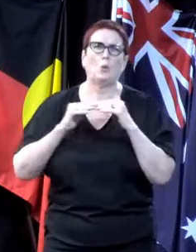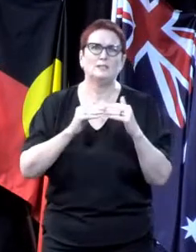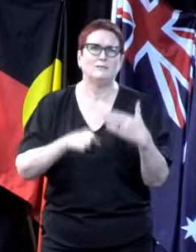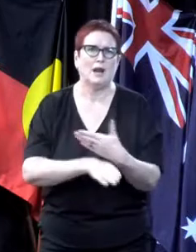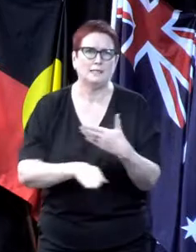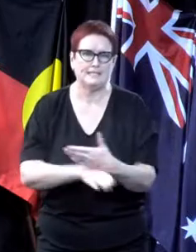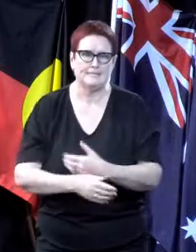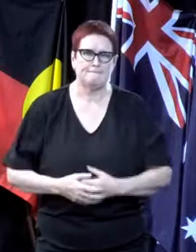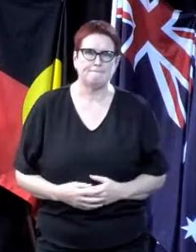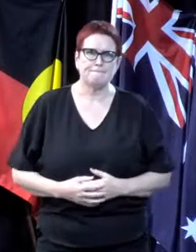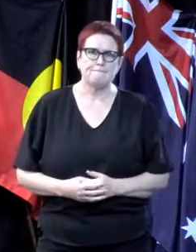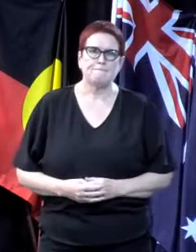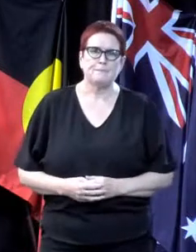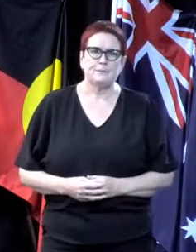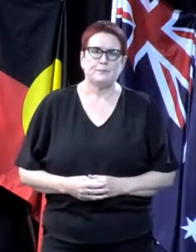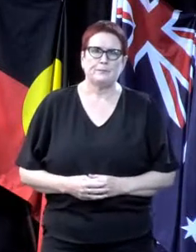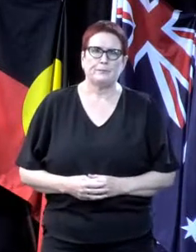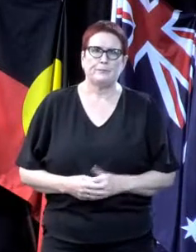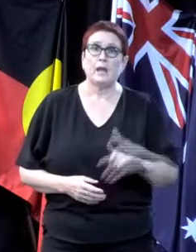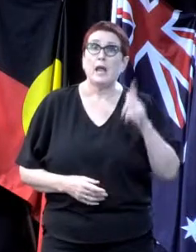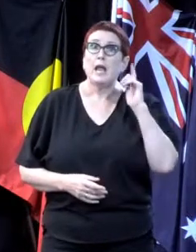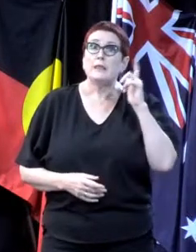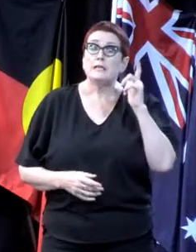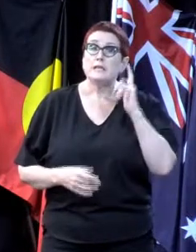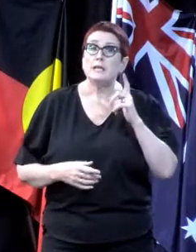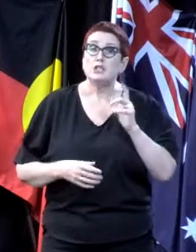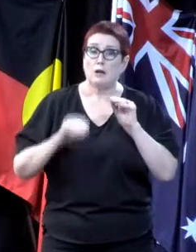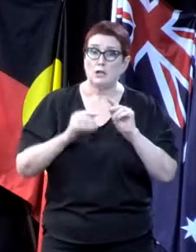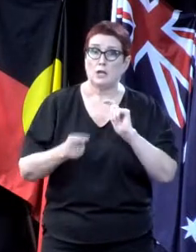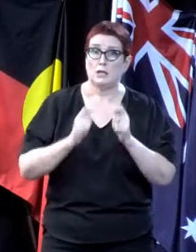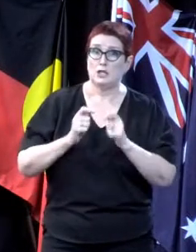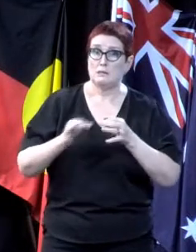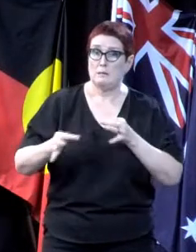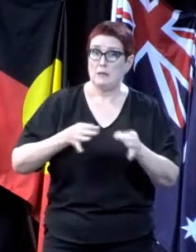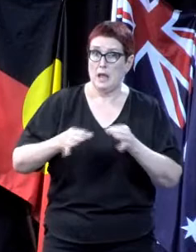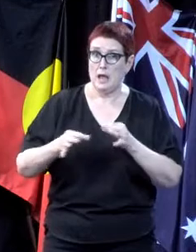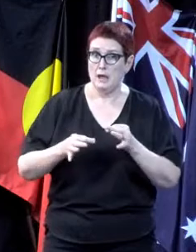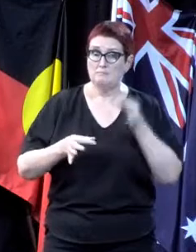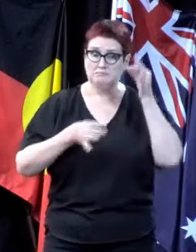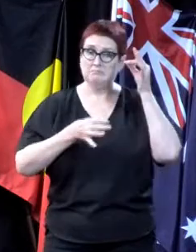The Teacher Educational Adjustment program allocation for the SEP was planned to be used as co-teaching.